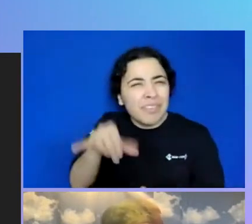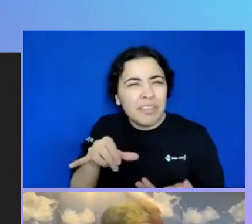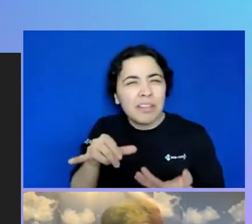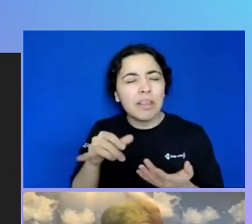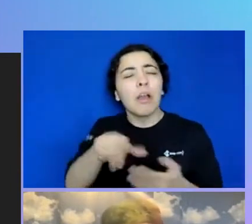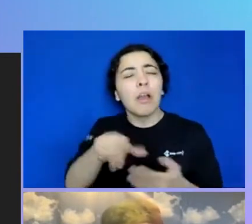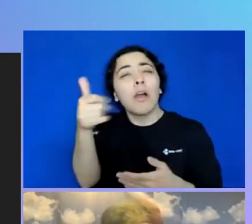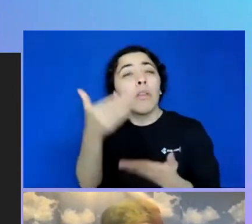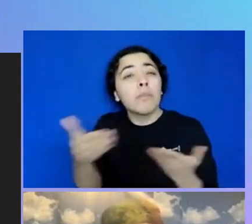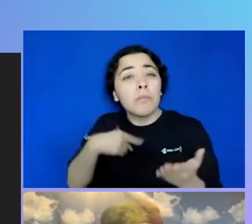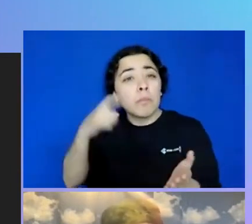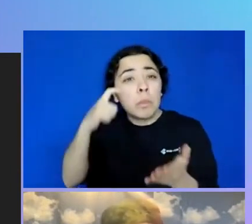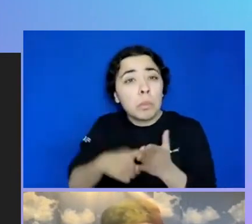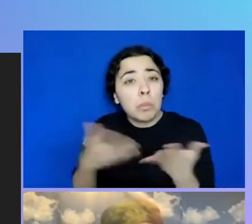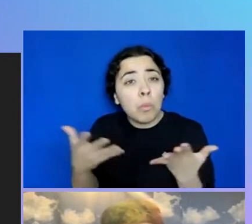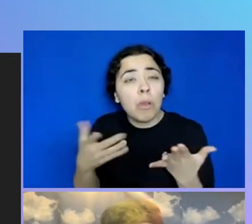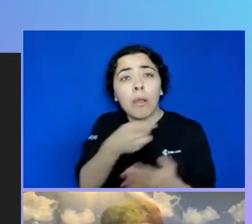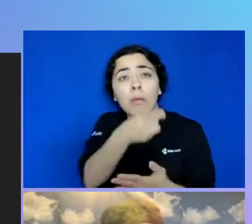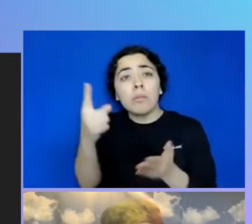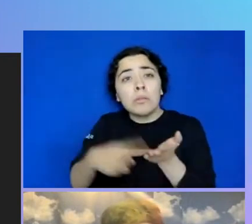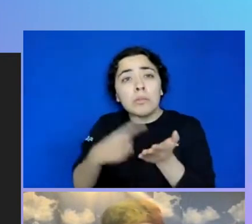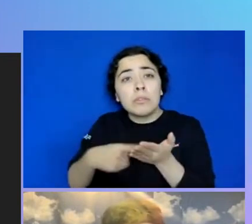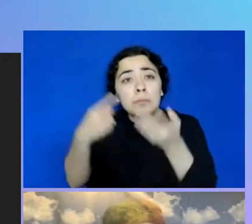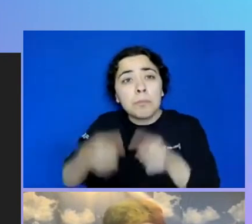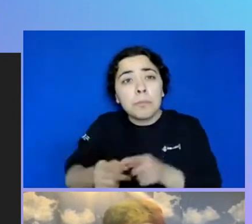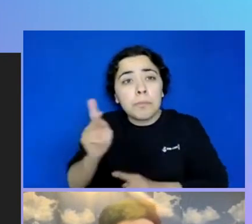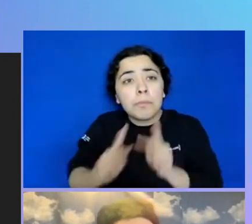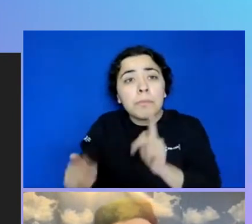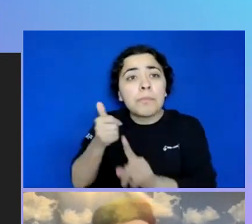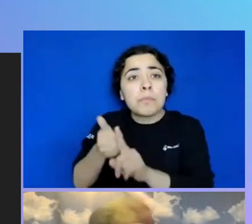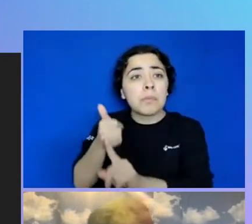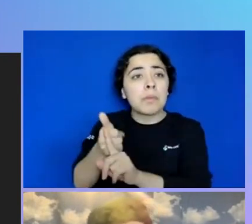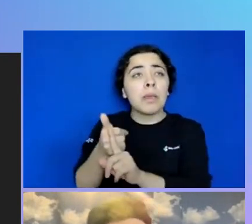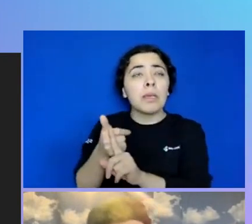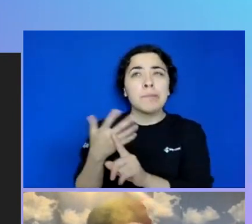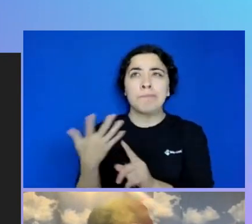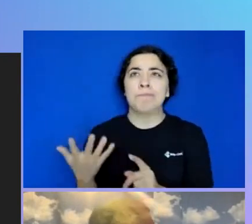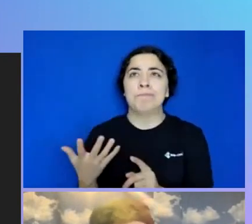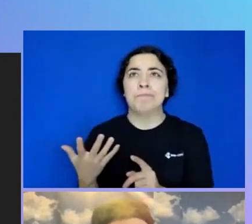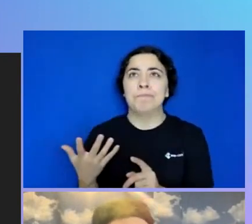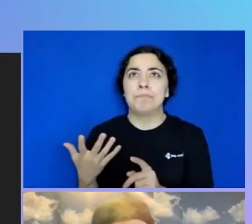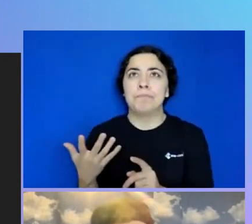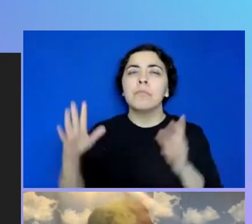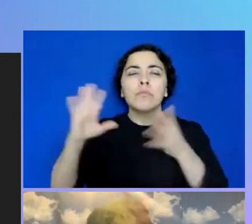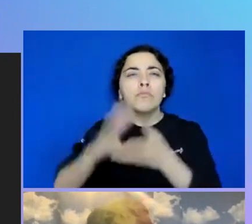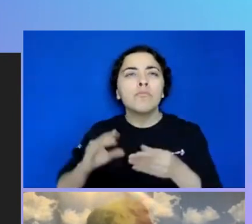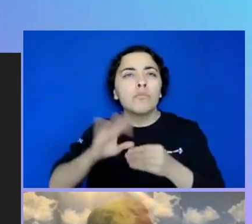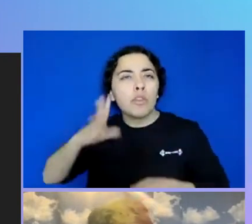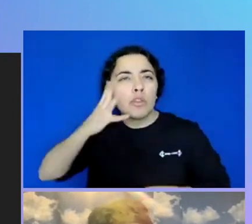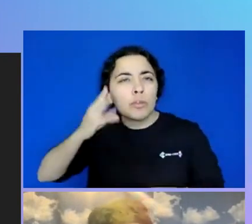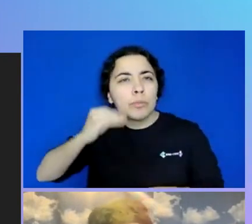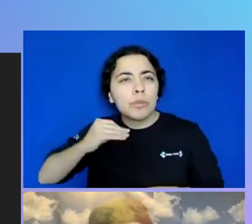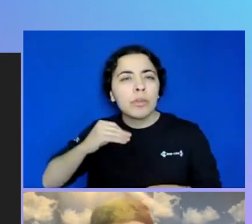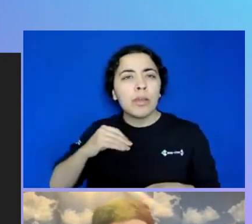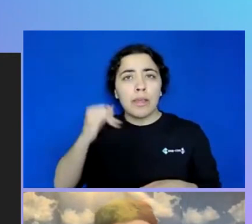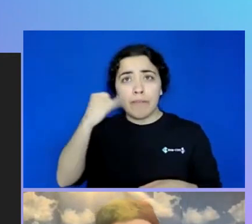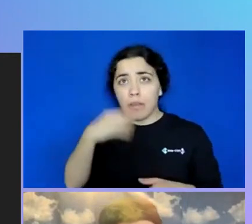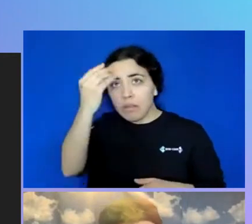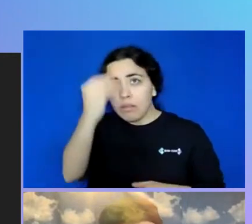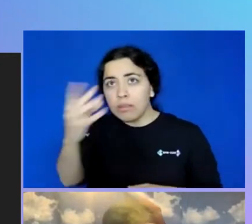sometimes people are told that they are seen as less capable. After disclosing their